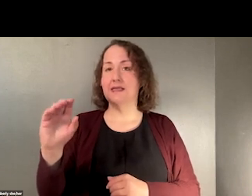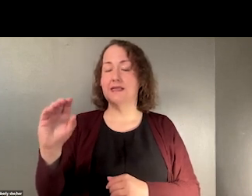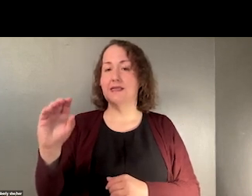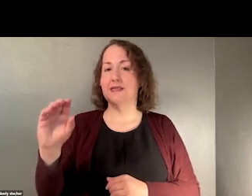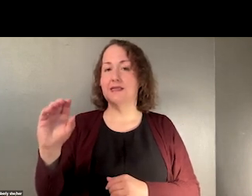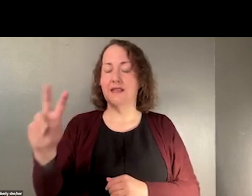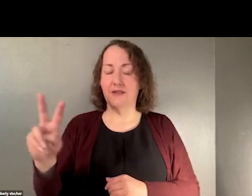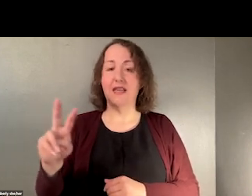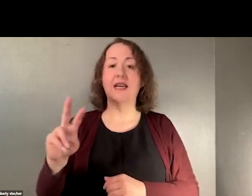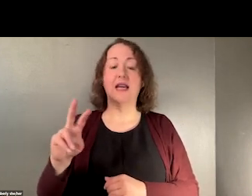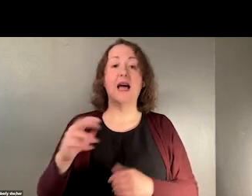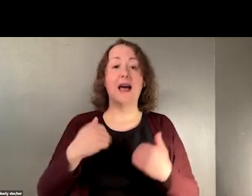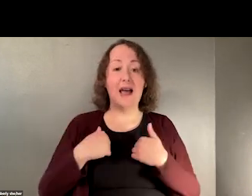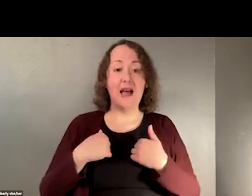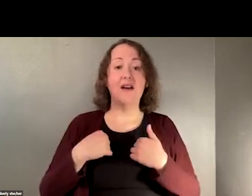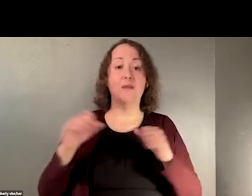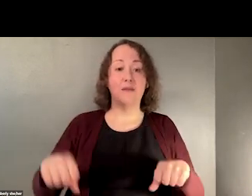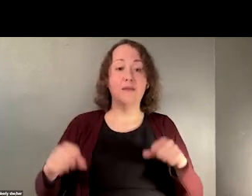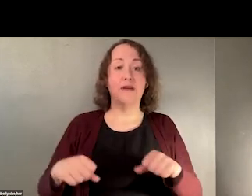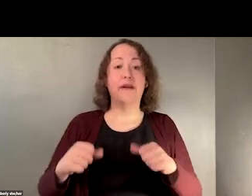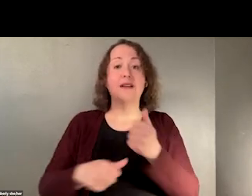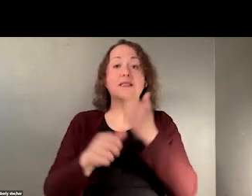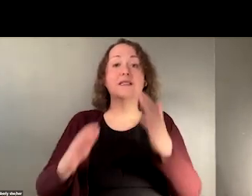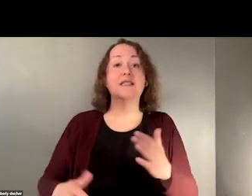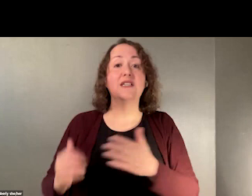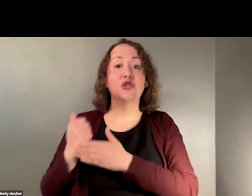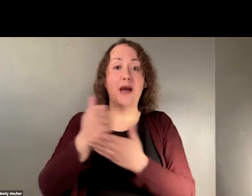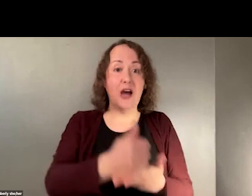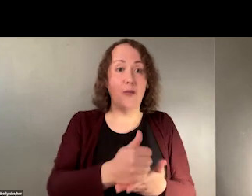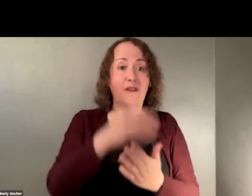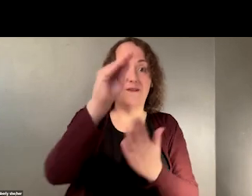So you can have an assistant help you fill out these forms if that happens